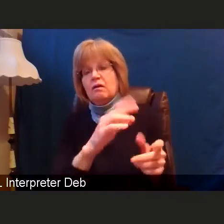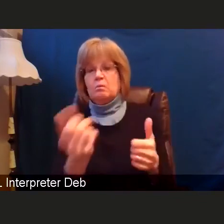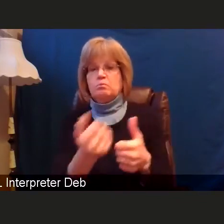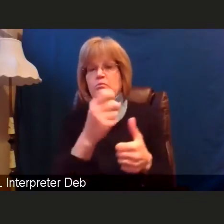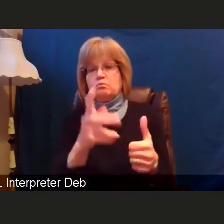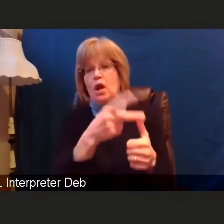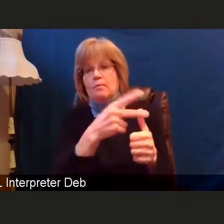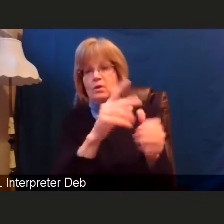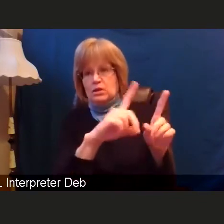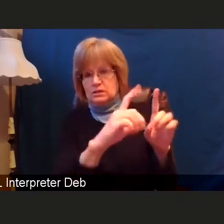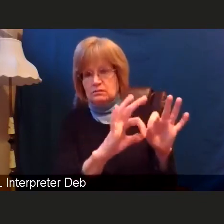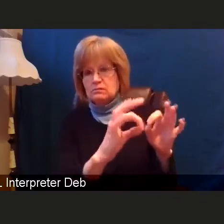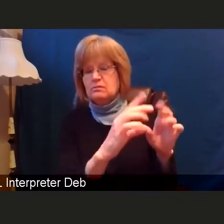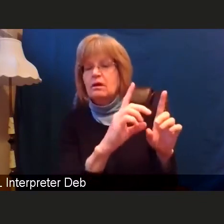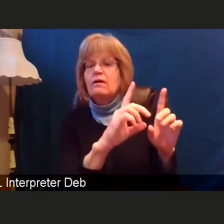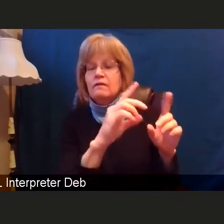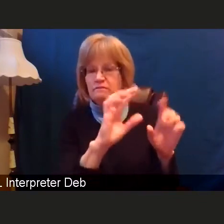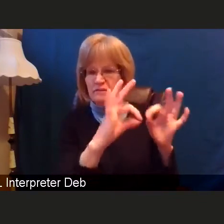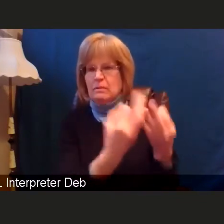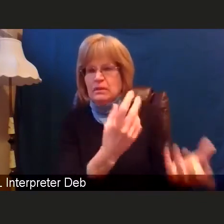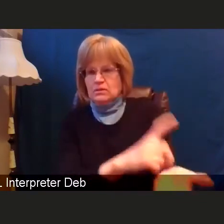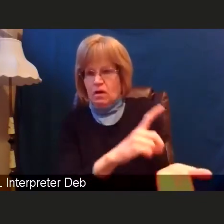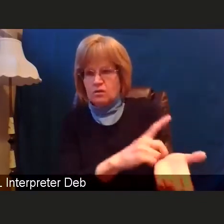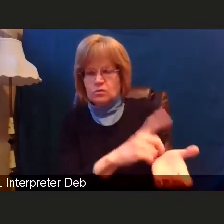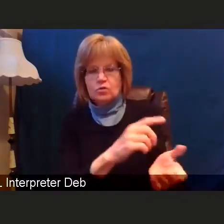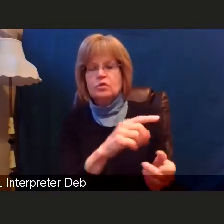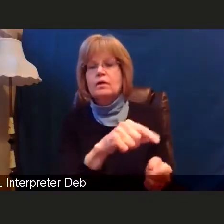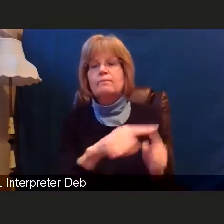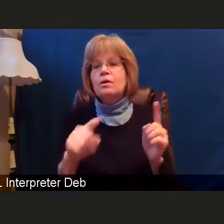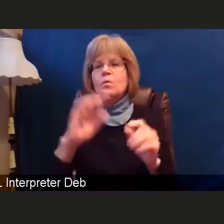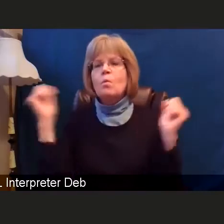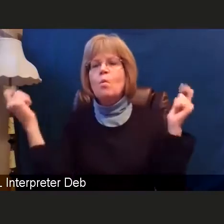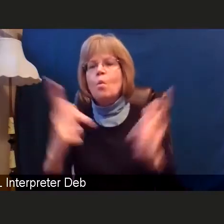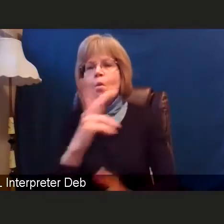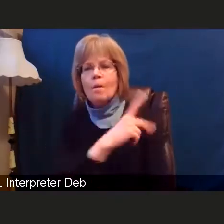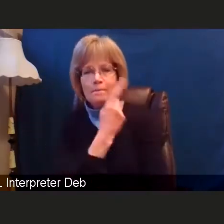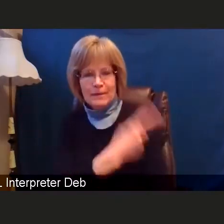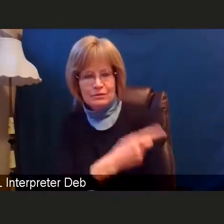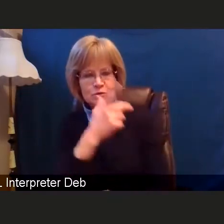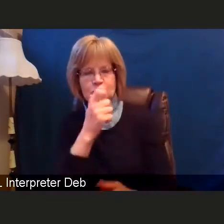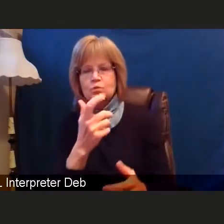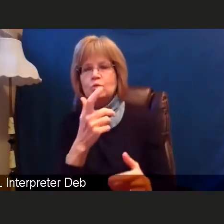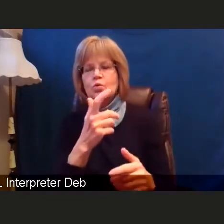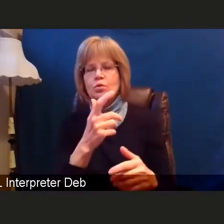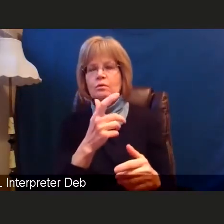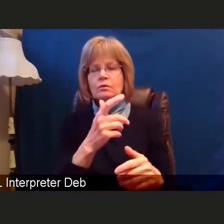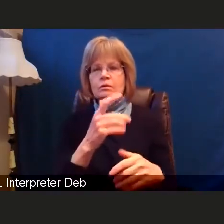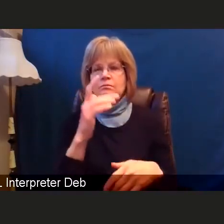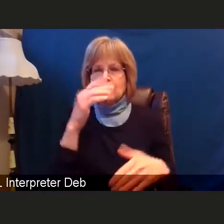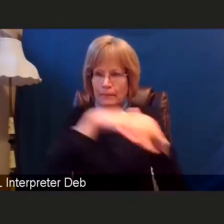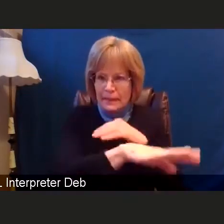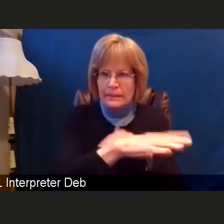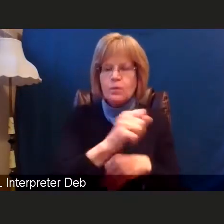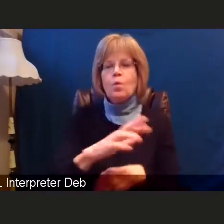but actually all patients who touch Beebe Healthcare or that Beebe Healthcare touches across the County,